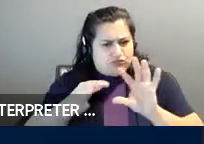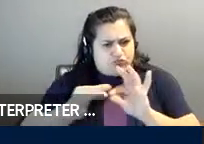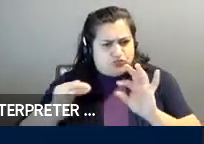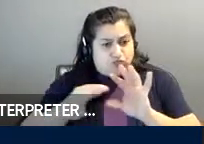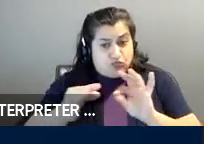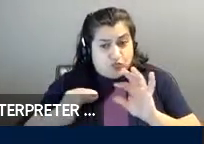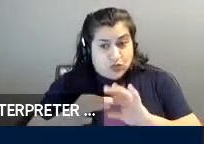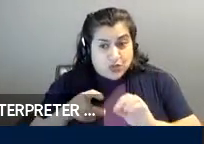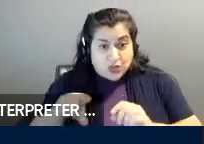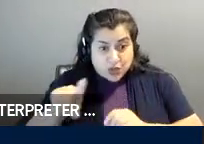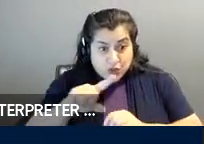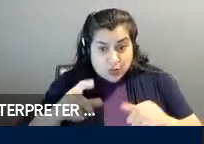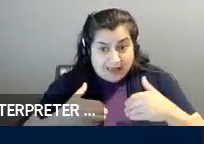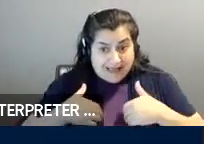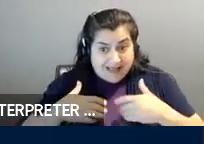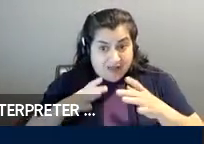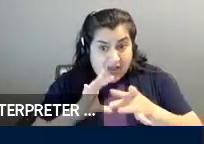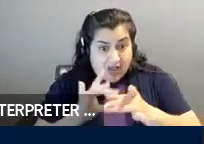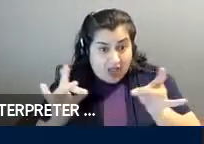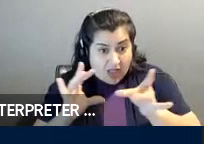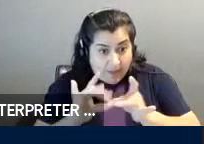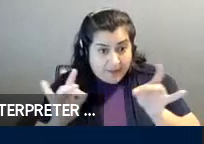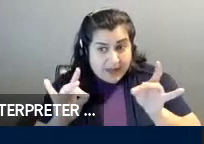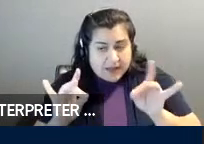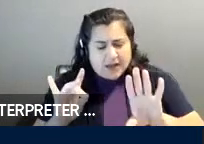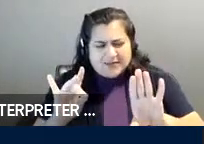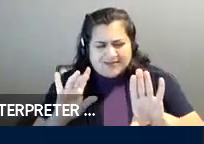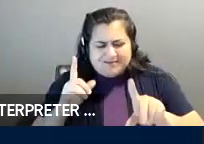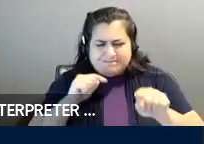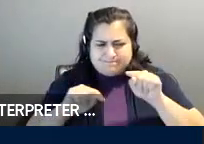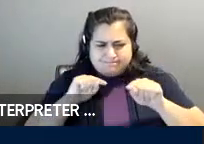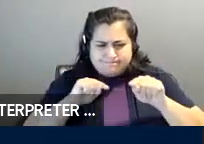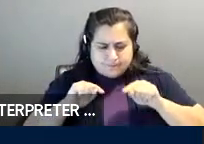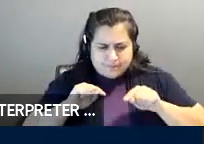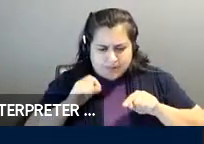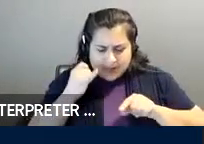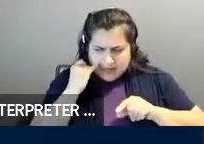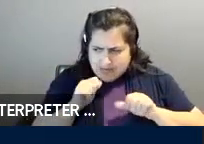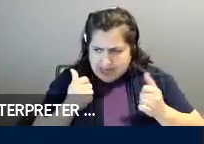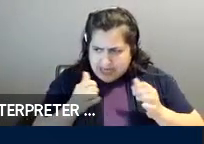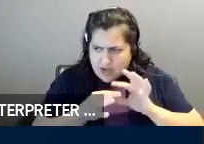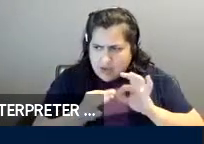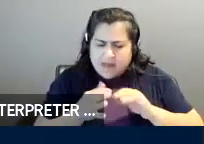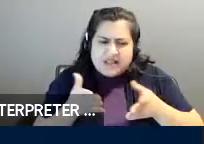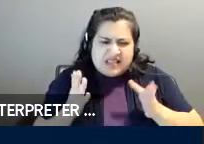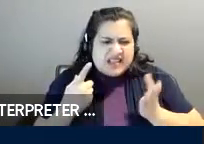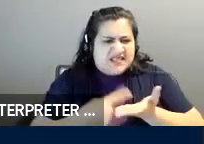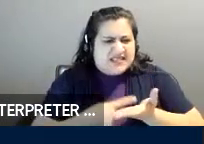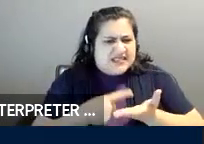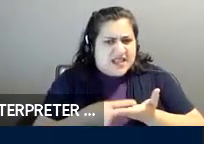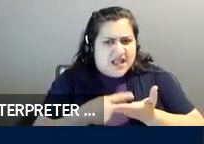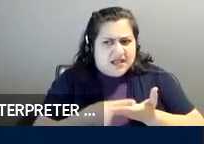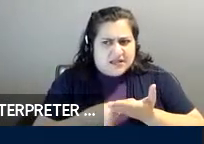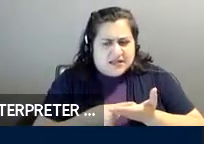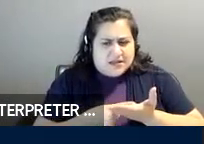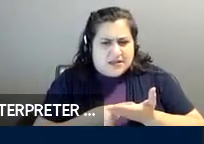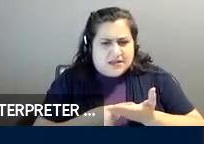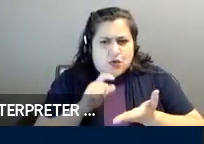well, before we even get to the if you have any comments, let's just talk about where written comments.